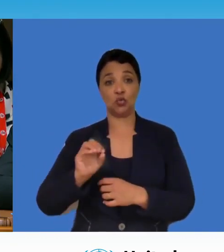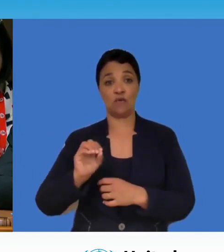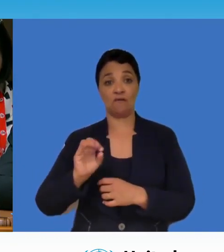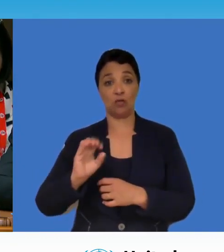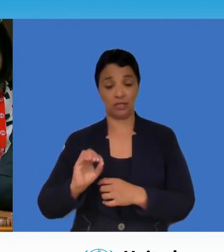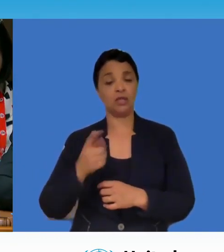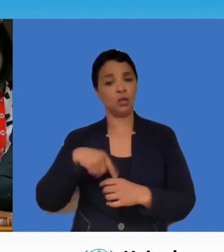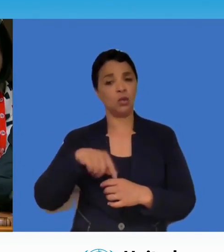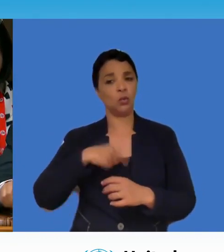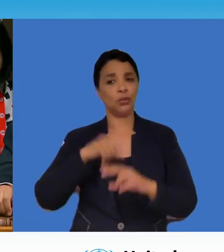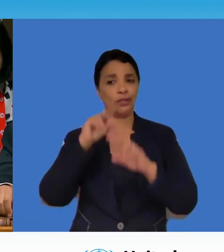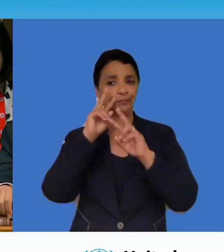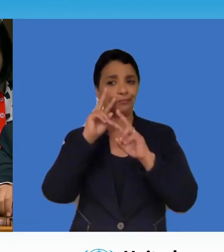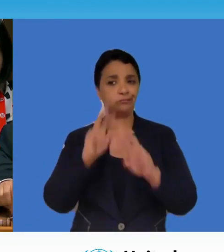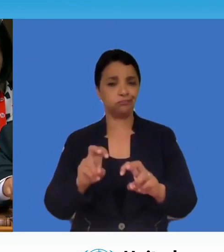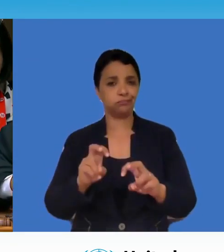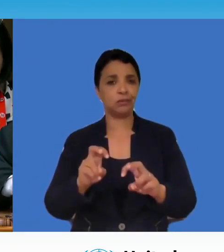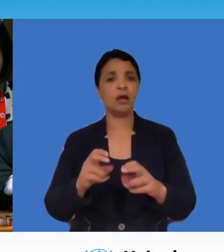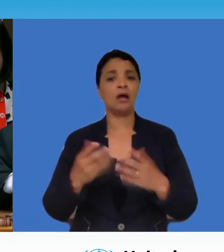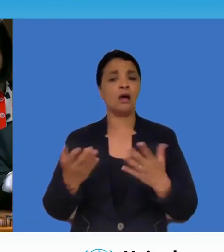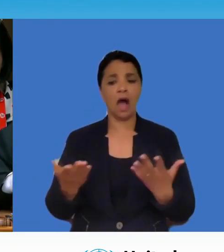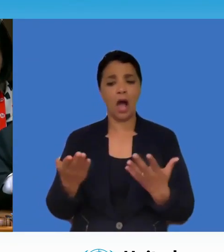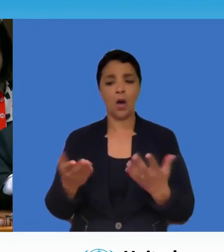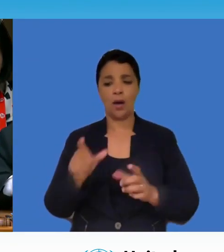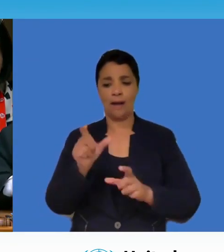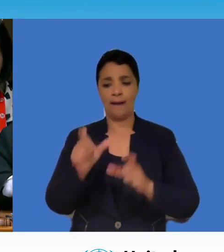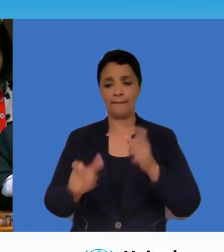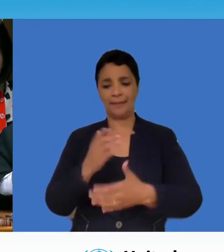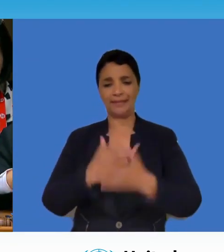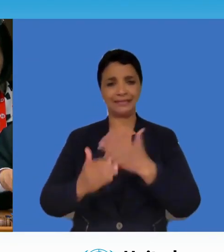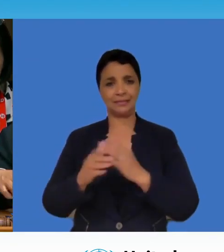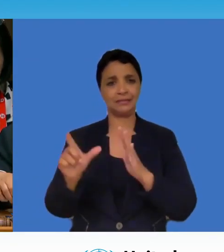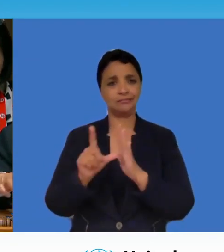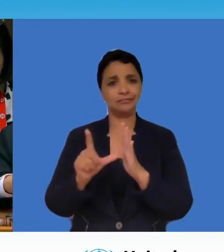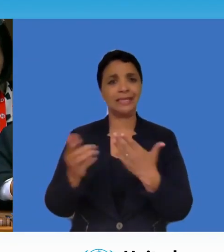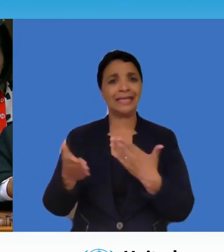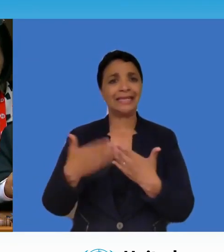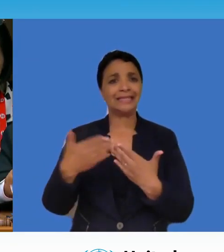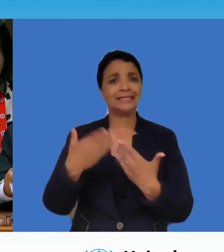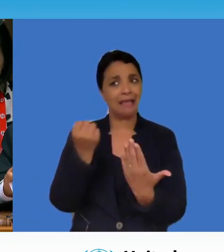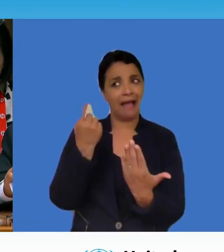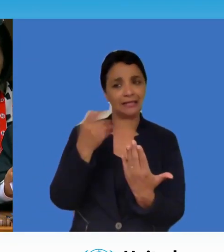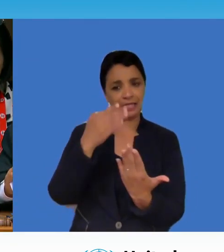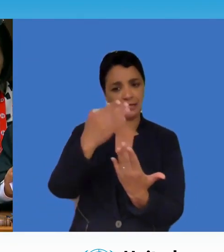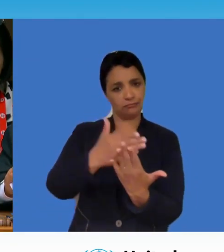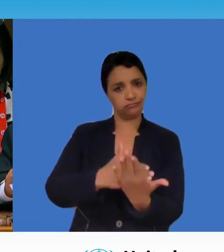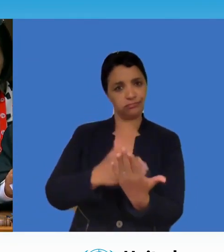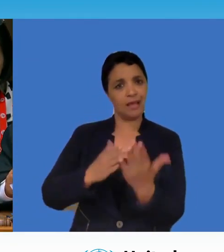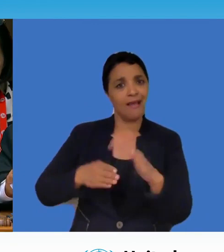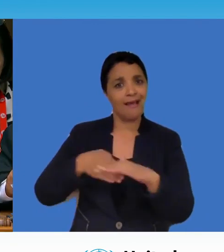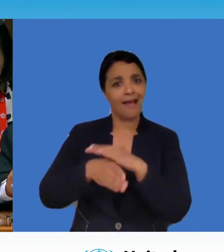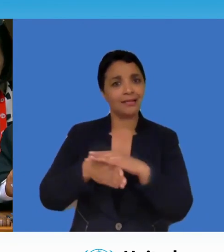240 Desa conducted a study on the promotion and mainstreaming of easy to understand communication